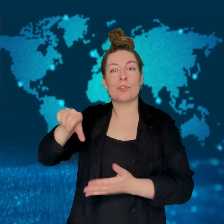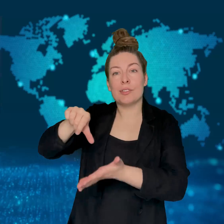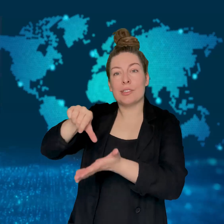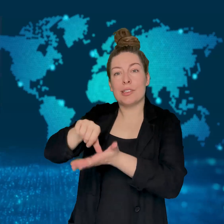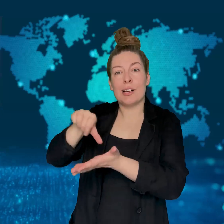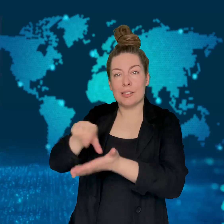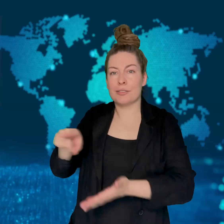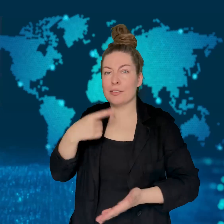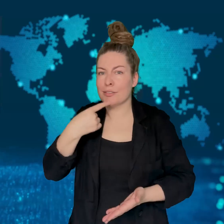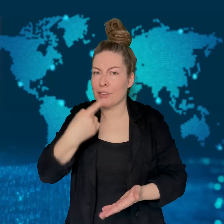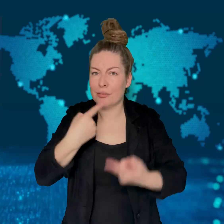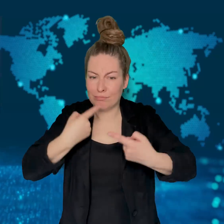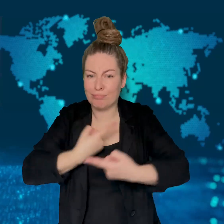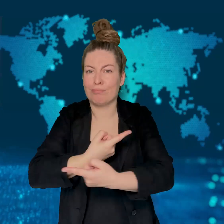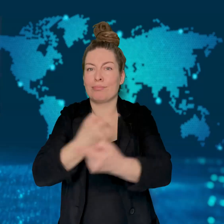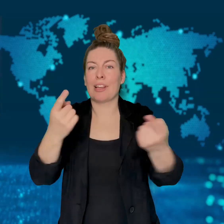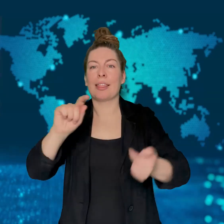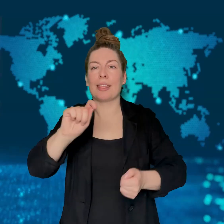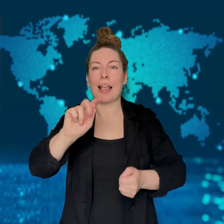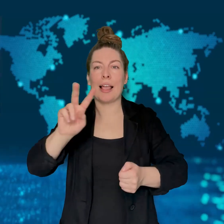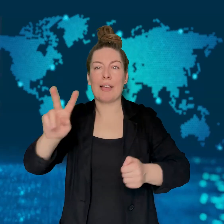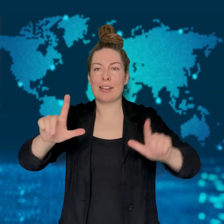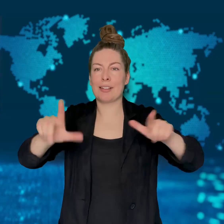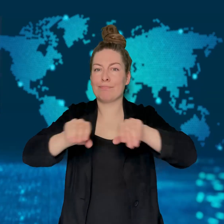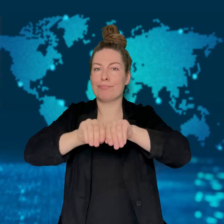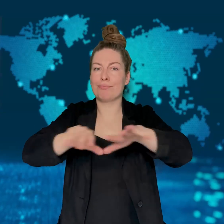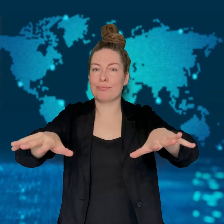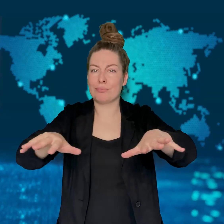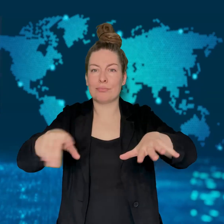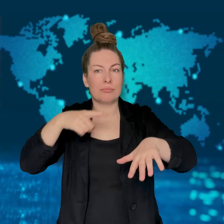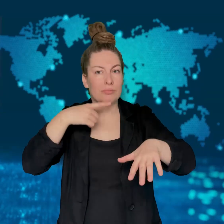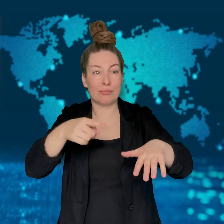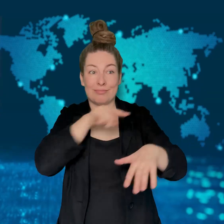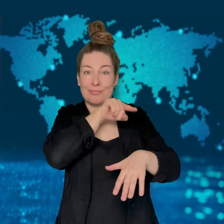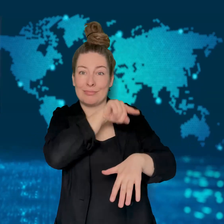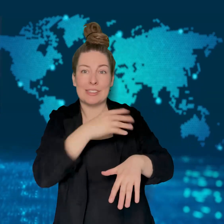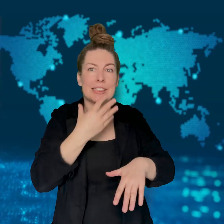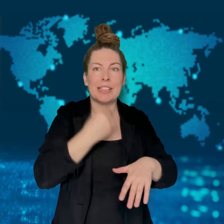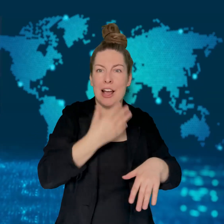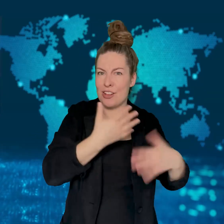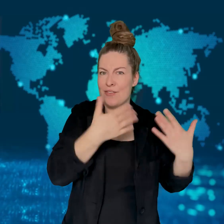Iranian officials blamed the attack on insurgents